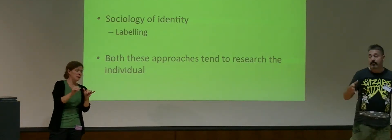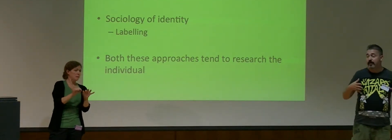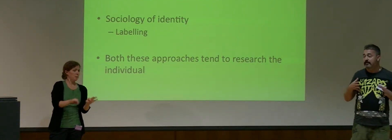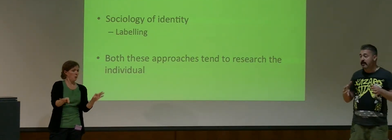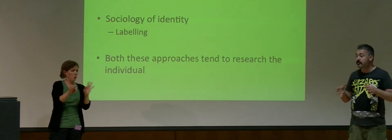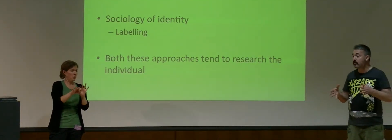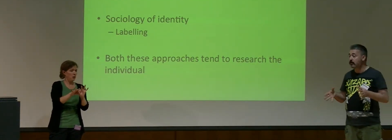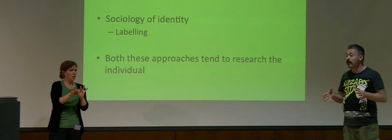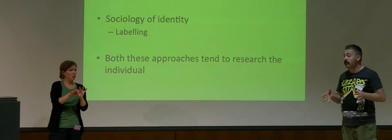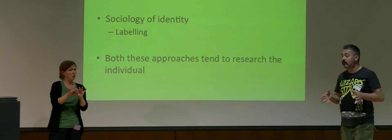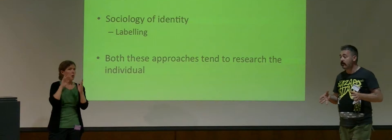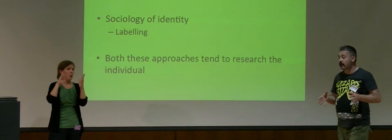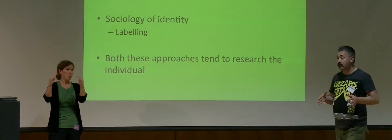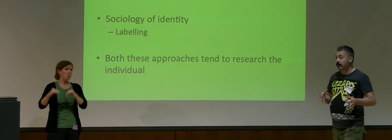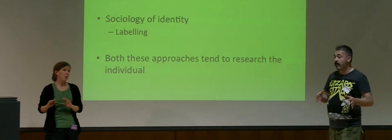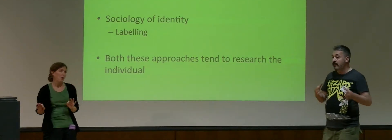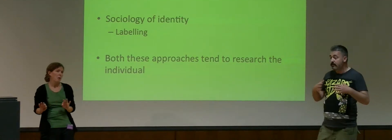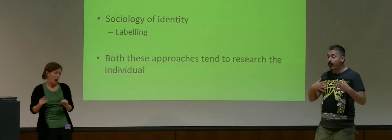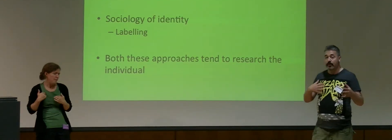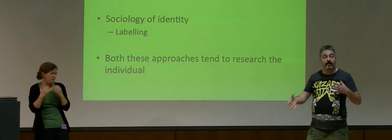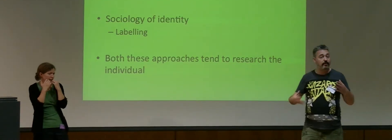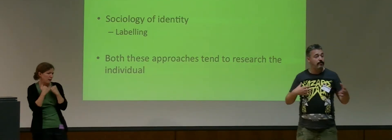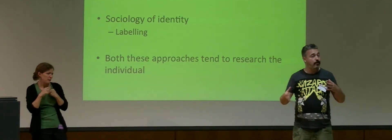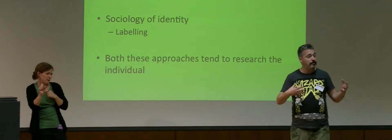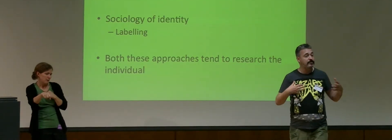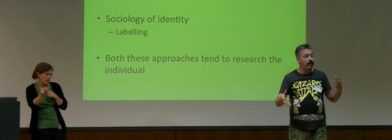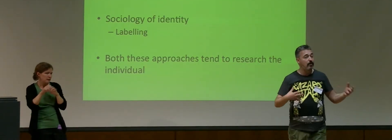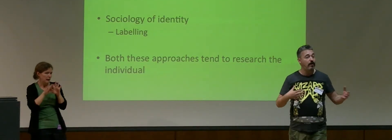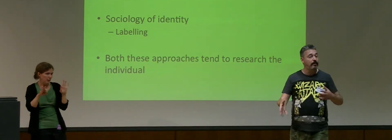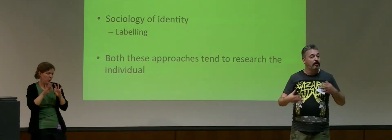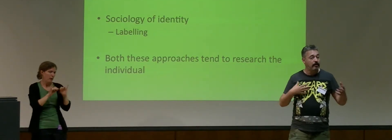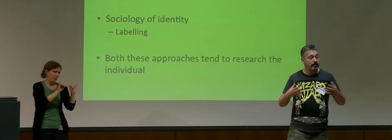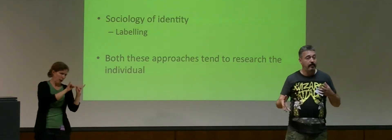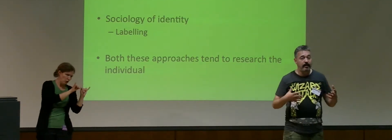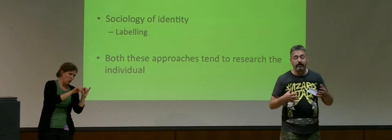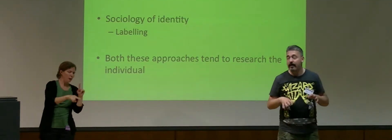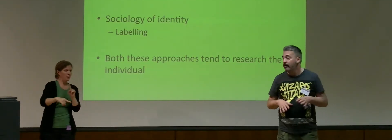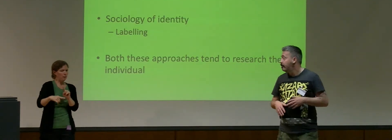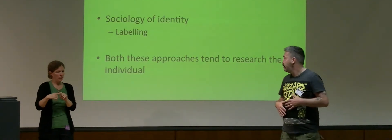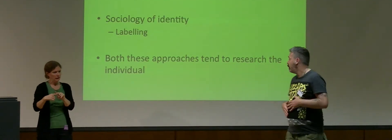I'm not going to run that down totally, talking with you. It’s important that those approaches go on, you know. Okay?